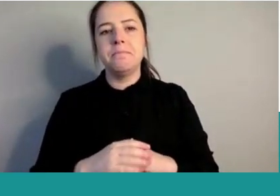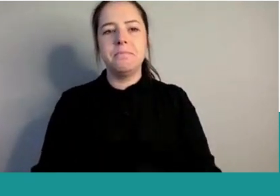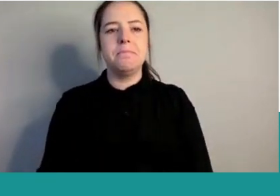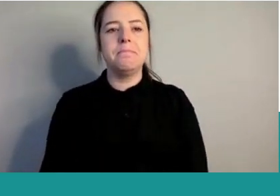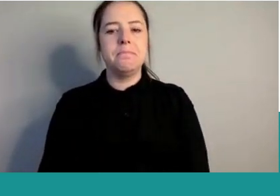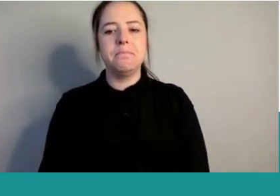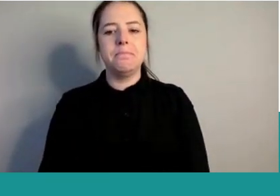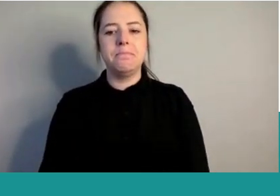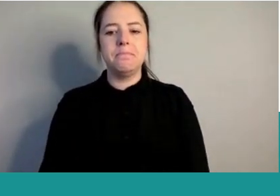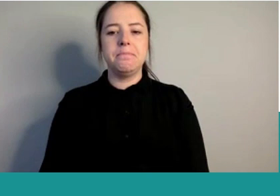Interesting one.